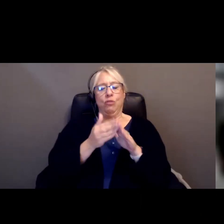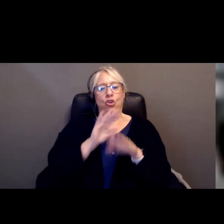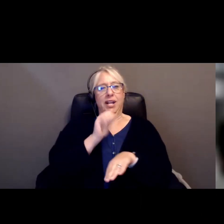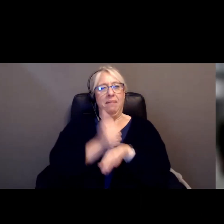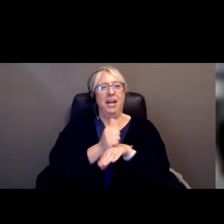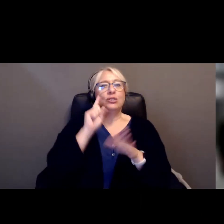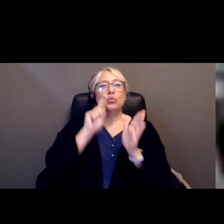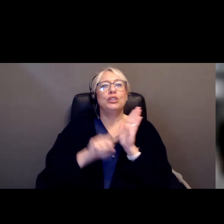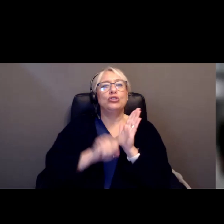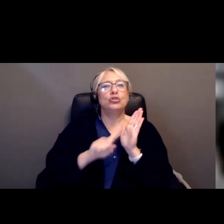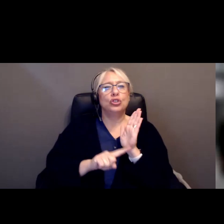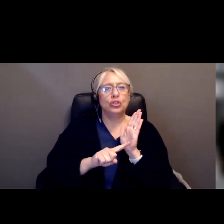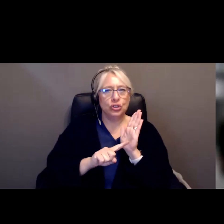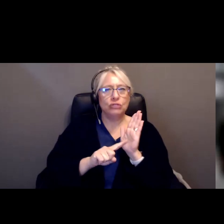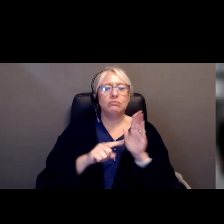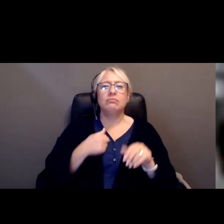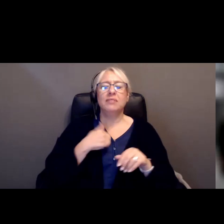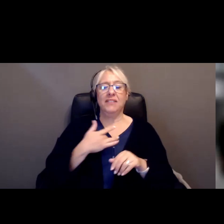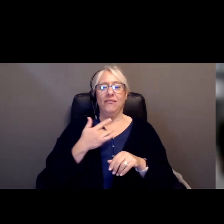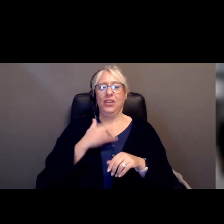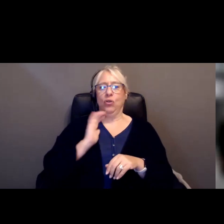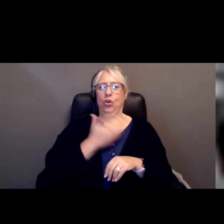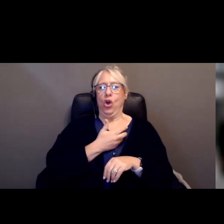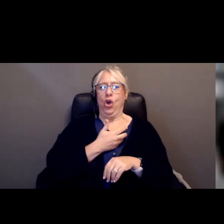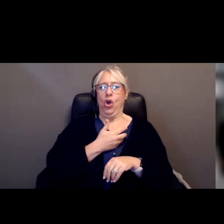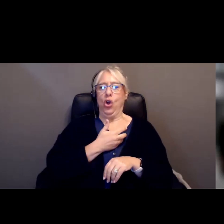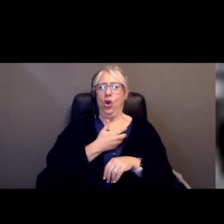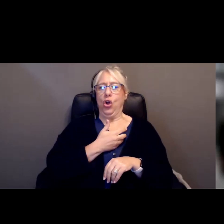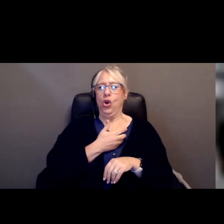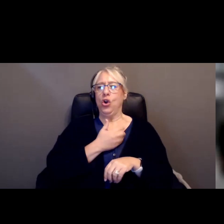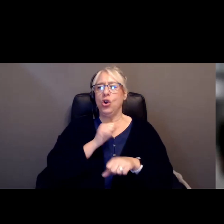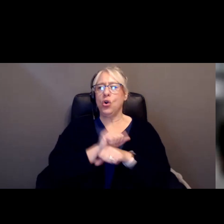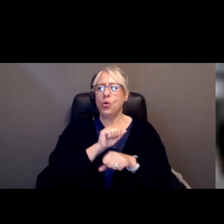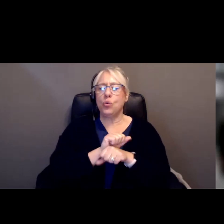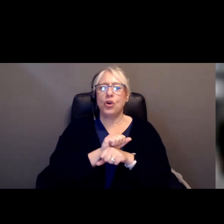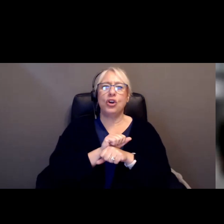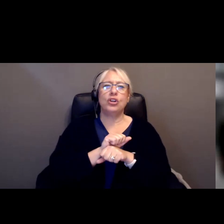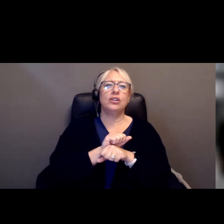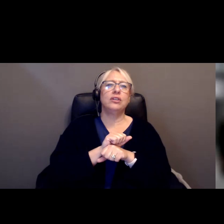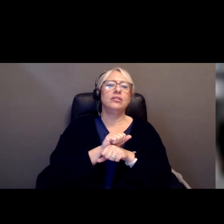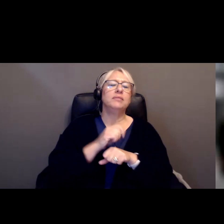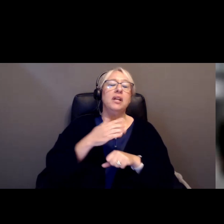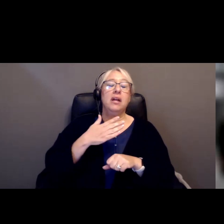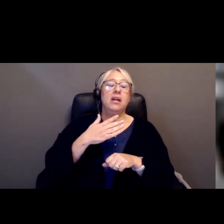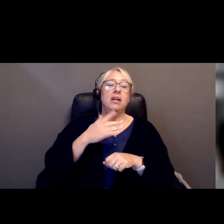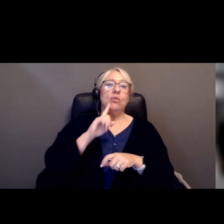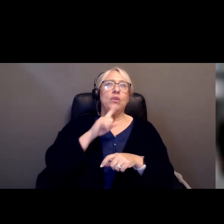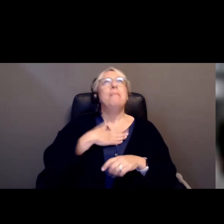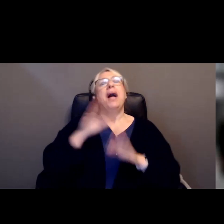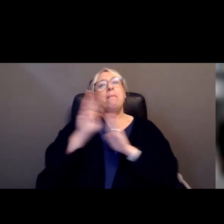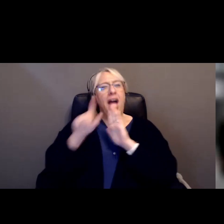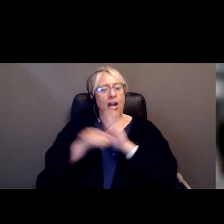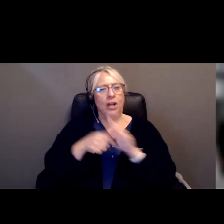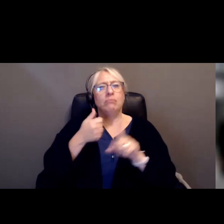I think our work is really -- I mean my background has been doing research in the